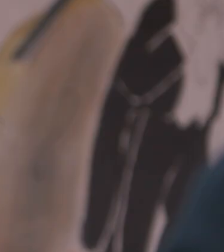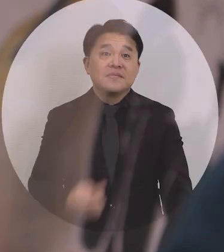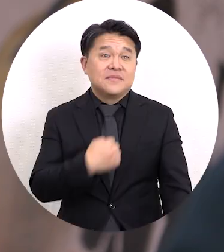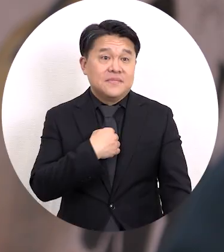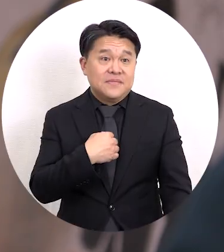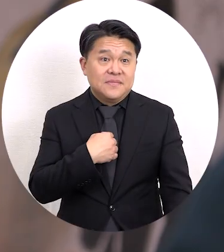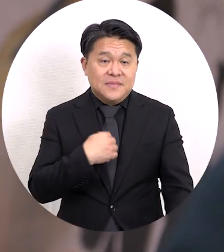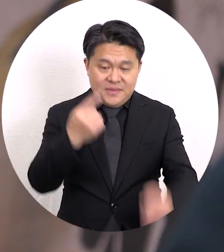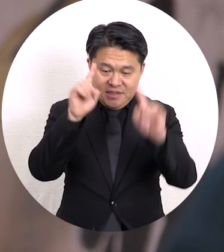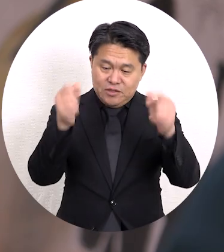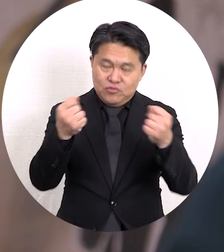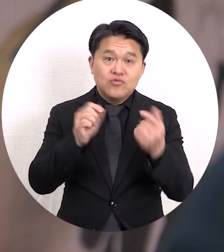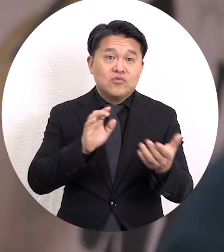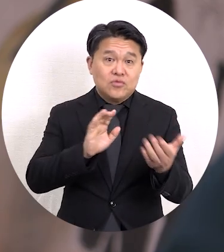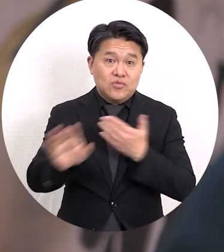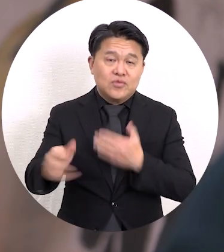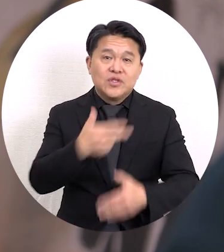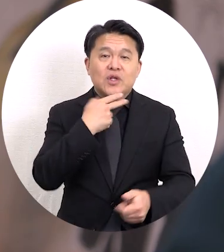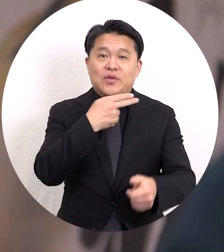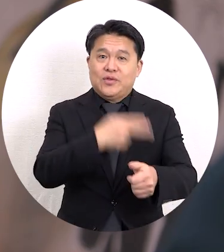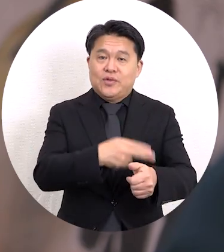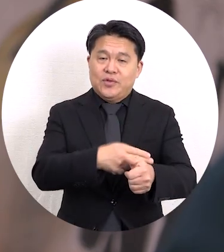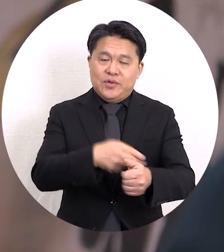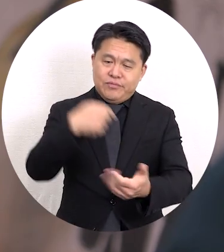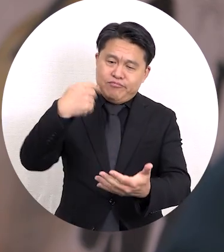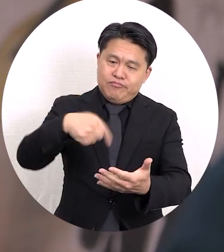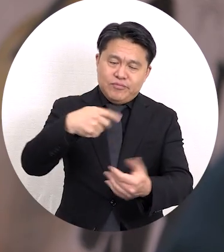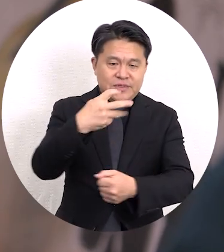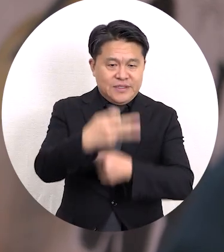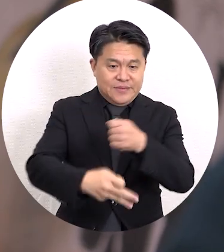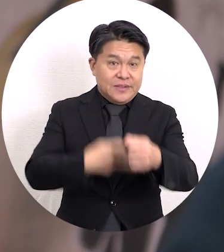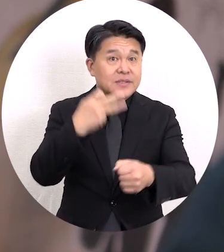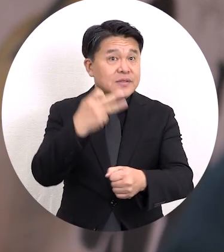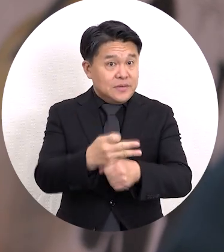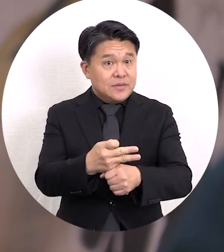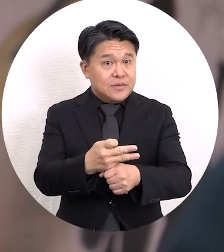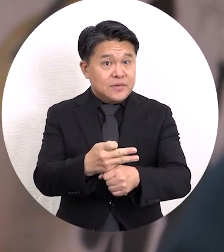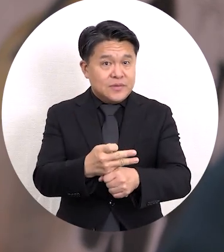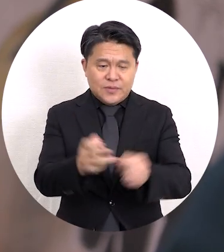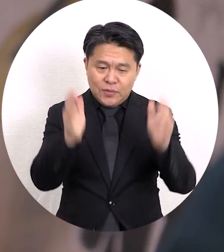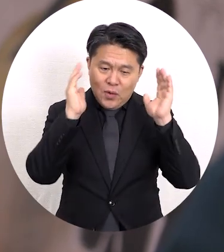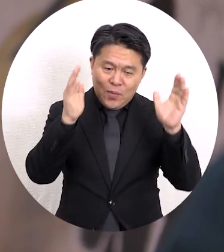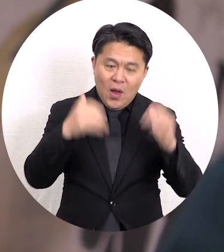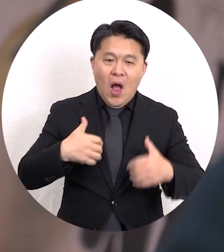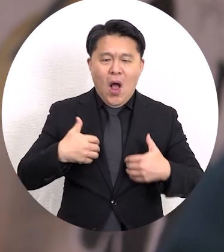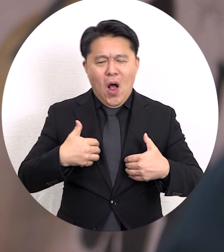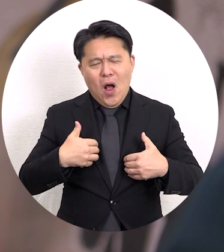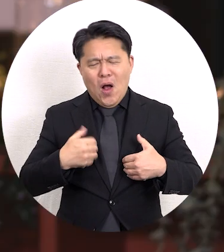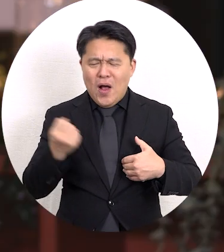I graduated from university and worked as an English teacher for about 13 years, but I missed studying so much that...